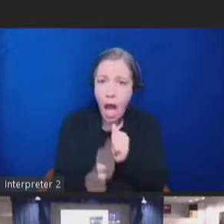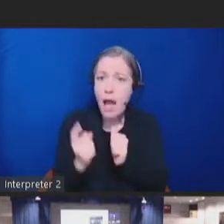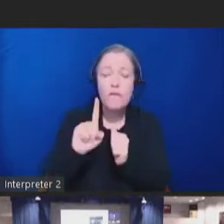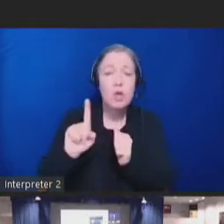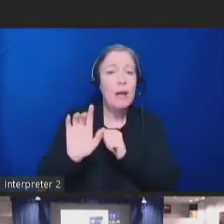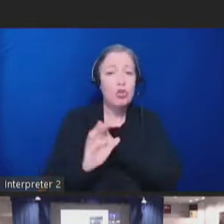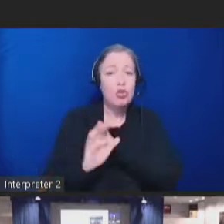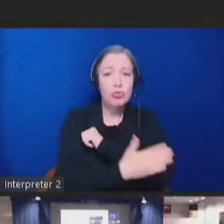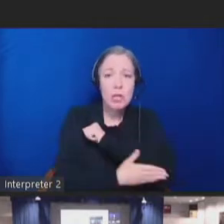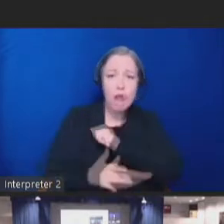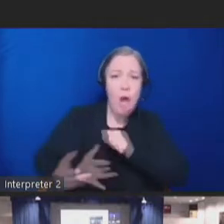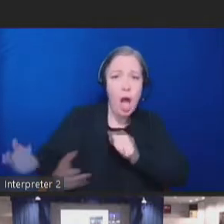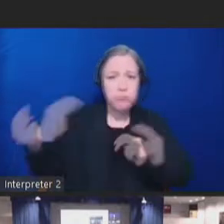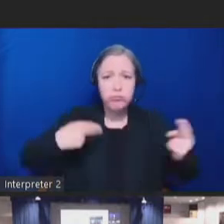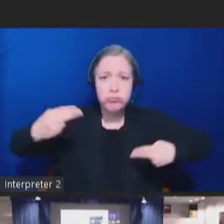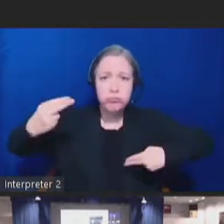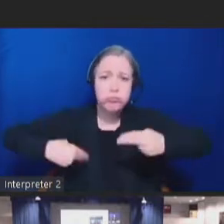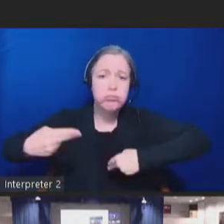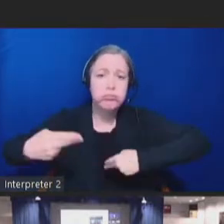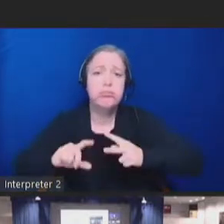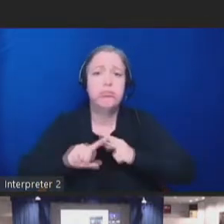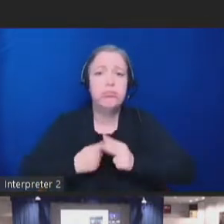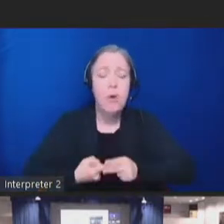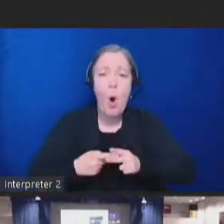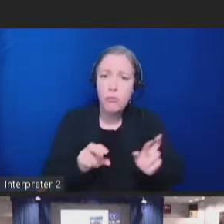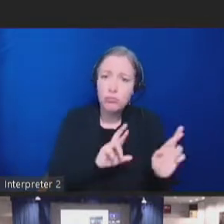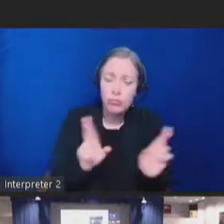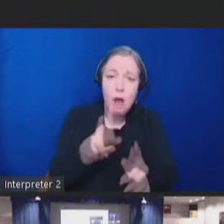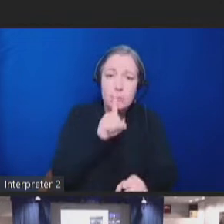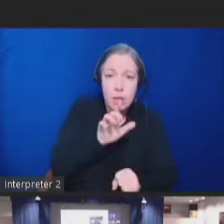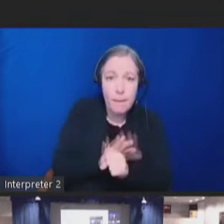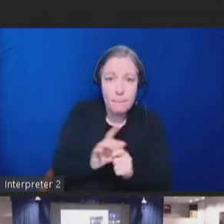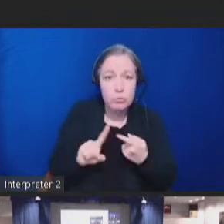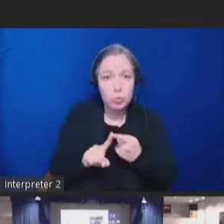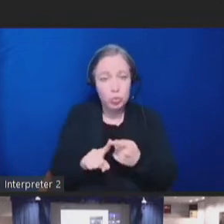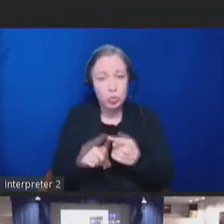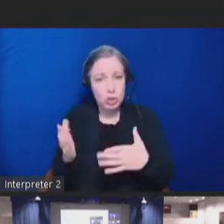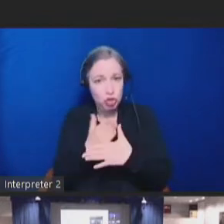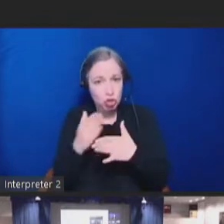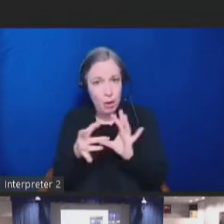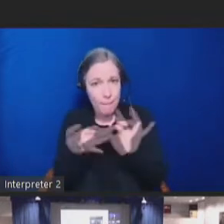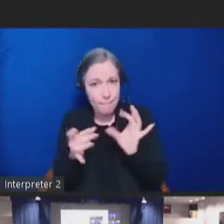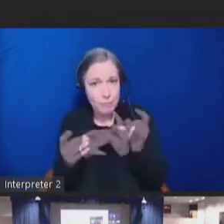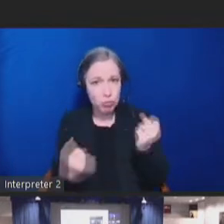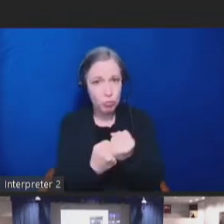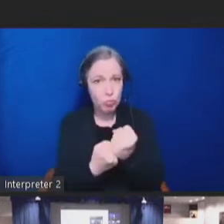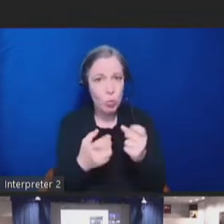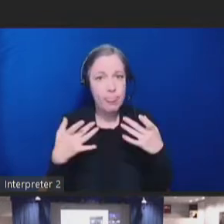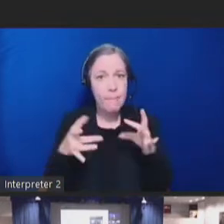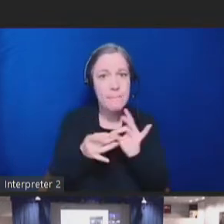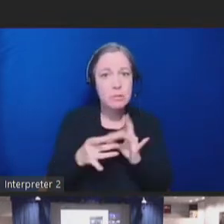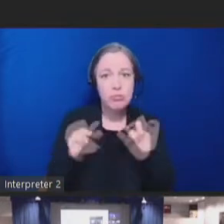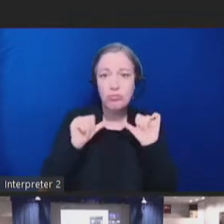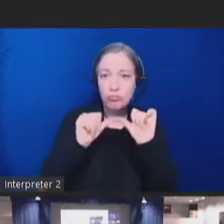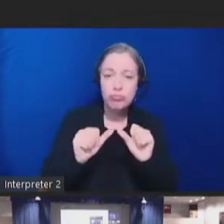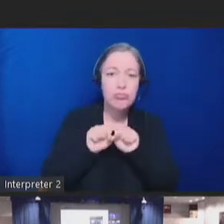and committed to being ambassadors of our message and promoters of our message. And to serve as